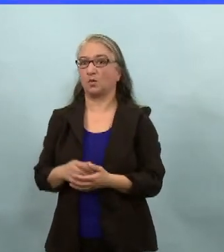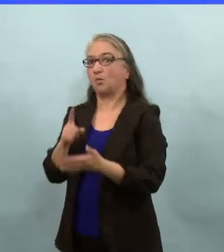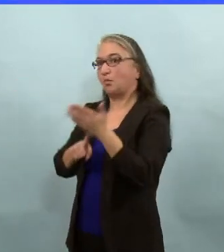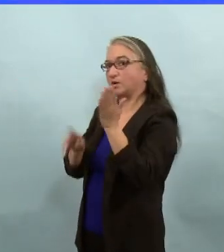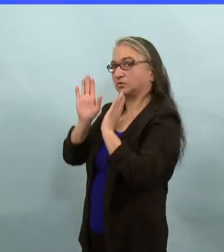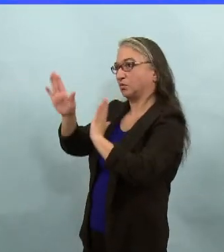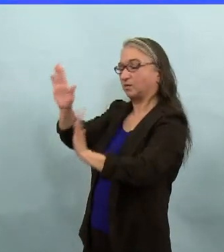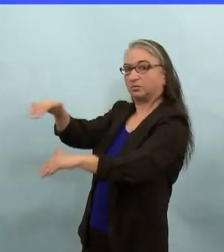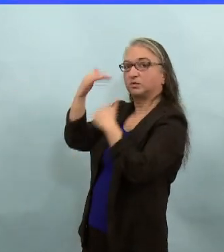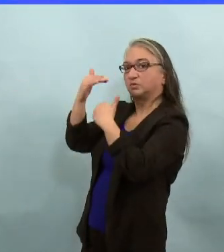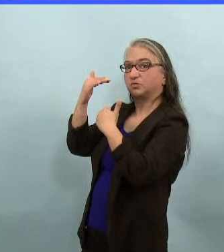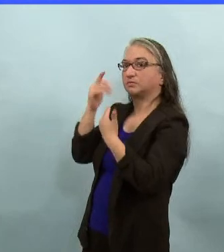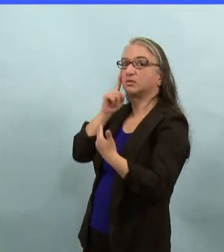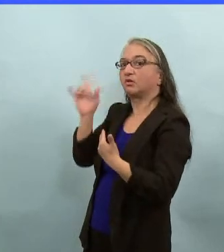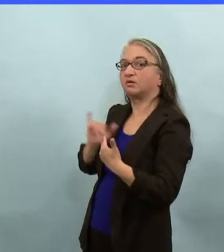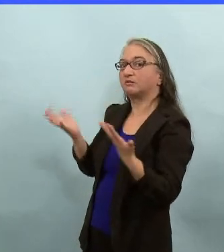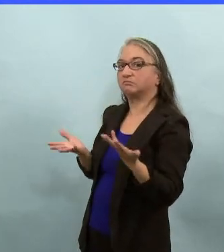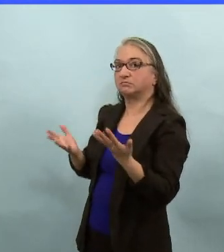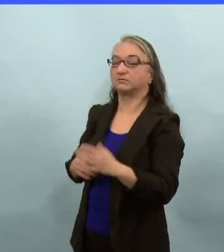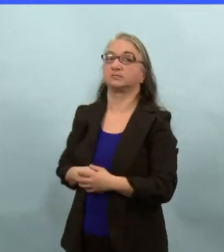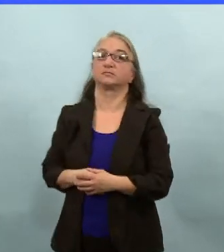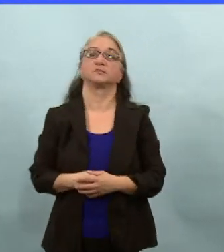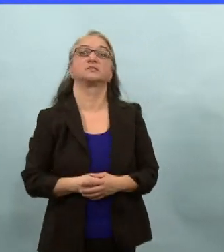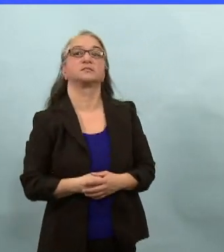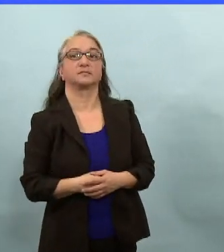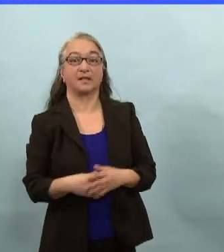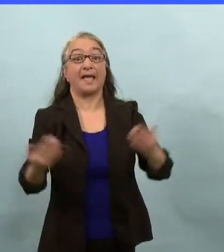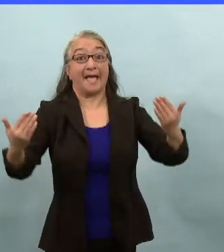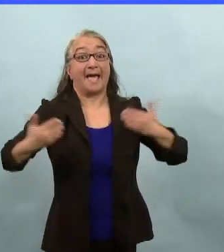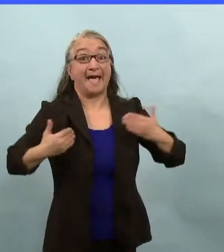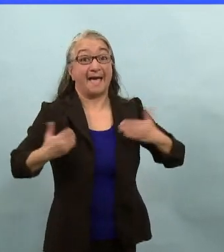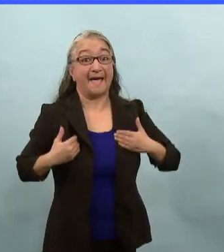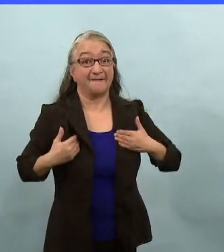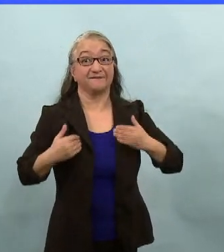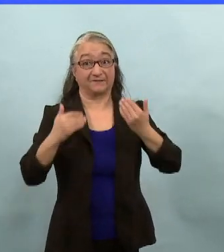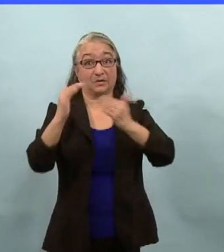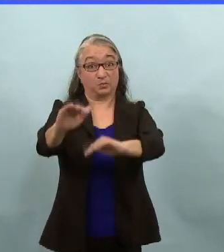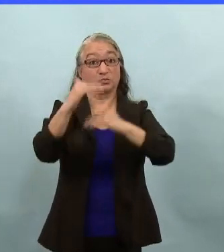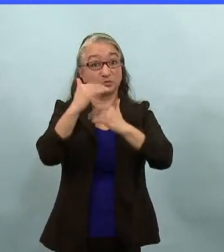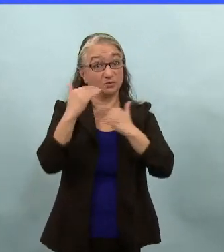gordon was just saying uh earlier uh of course we have our we were the first province to implement